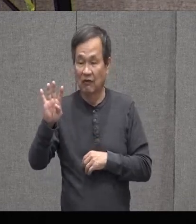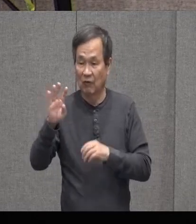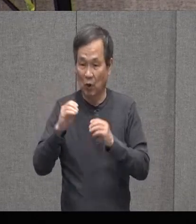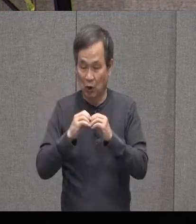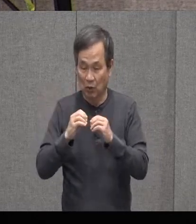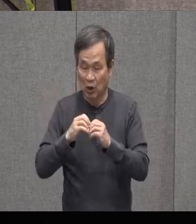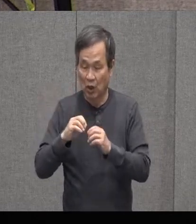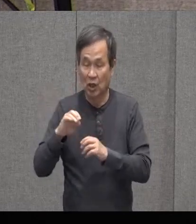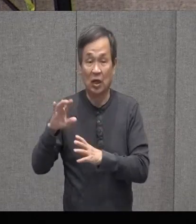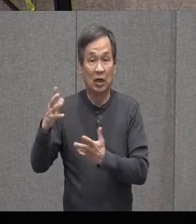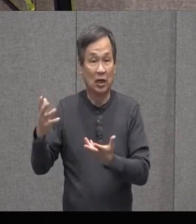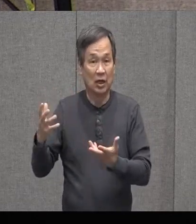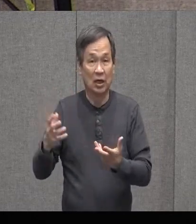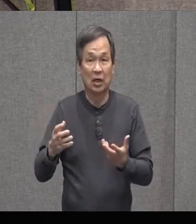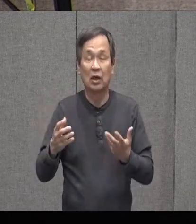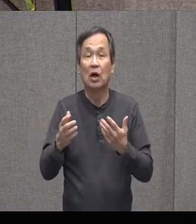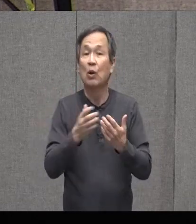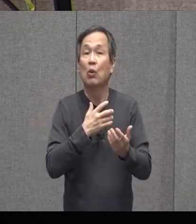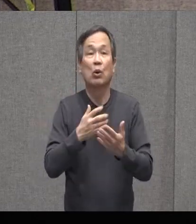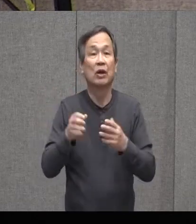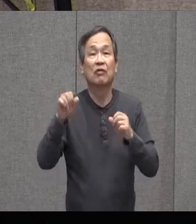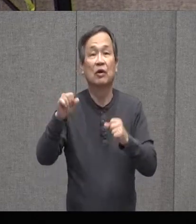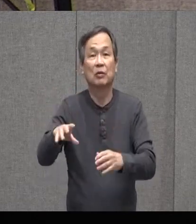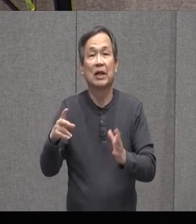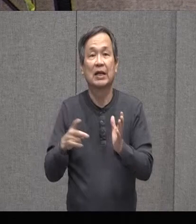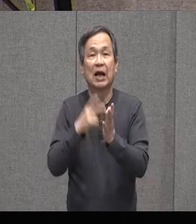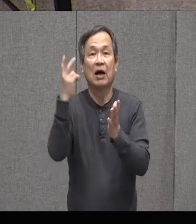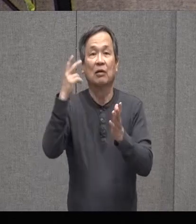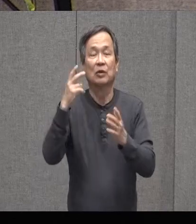Now whatever we threw in the pot, we have eight of.